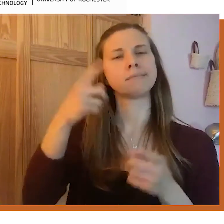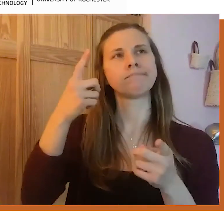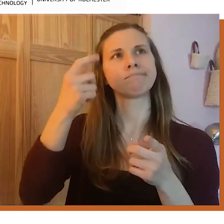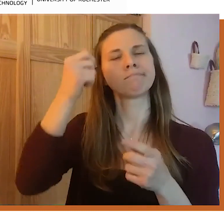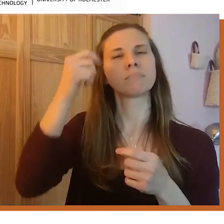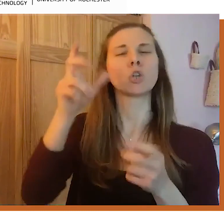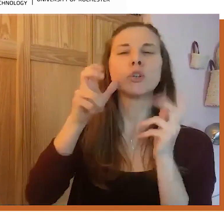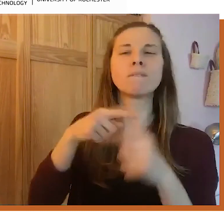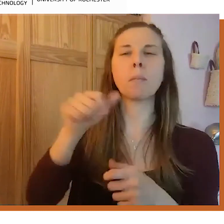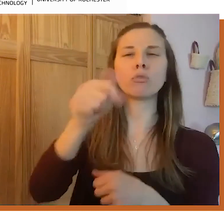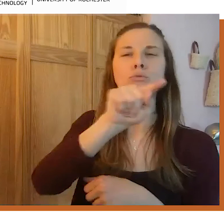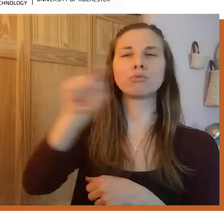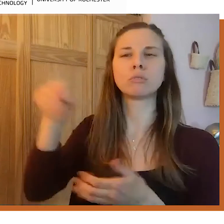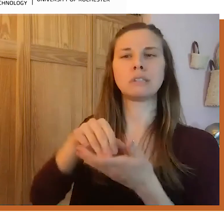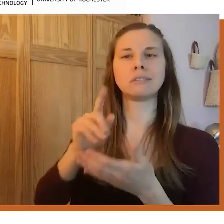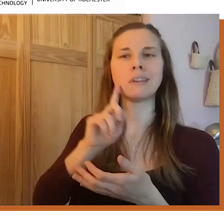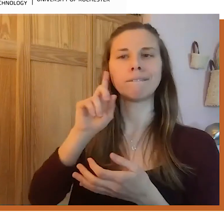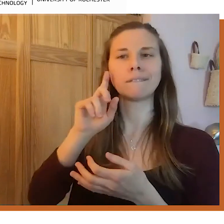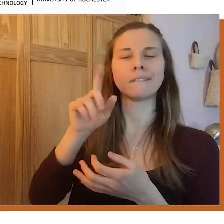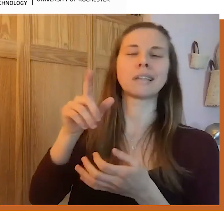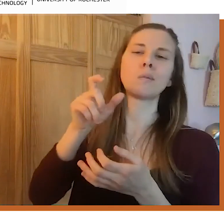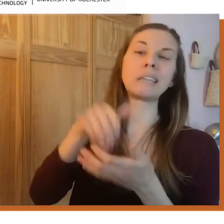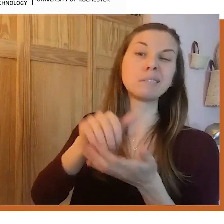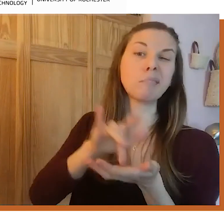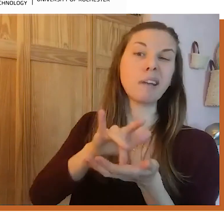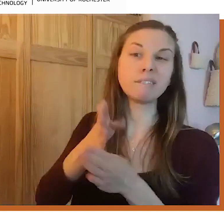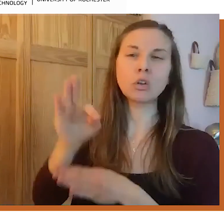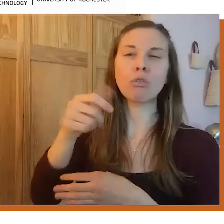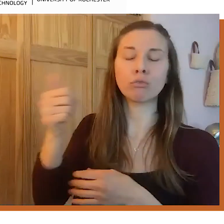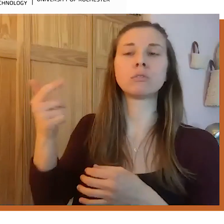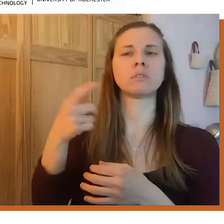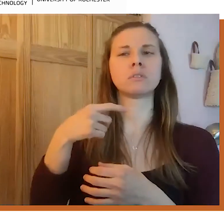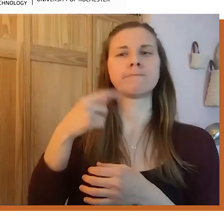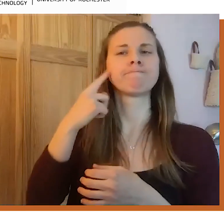and basically by that, I heard from other people who are Deaf in the medical field